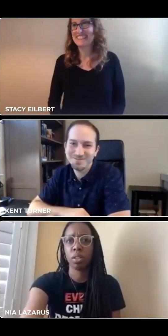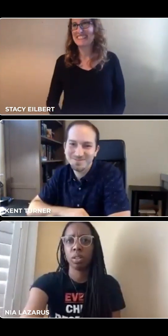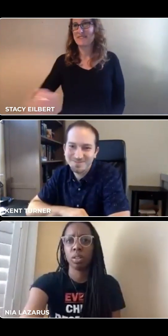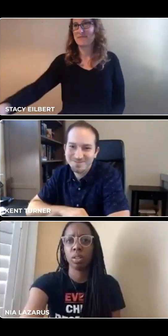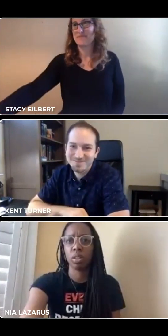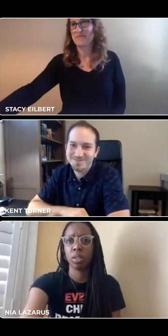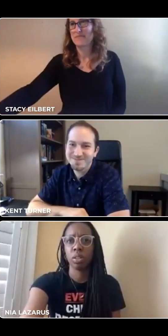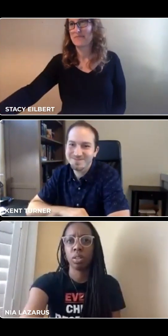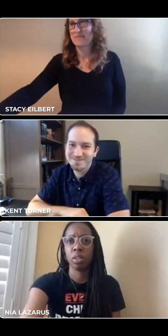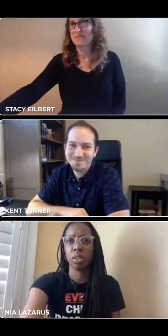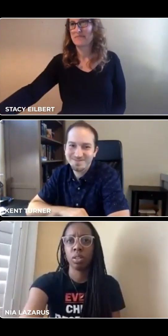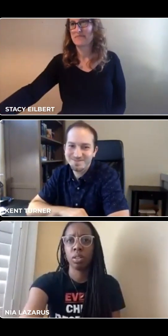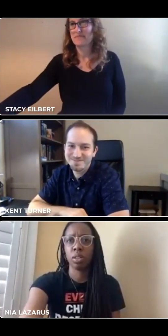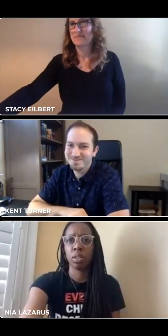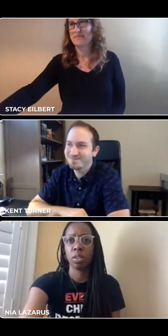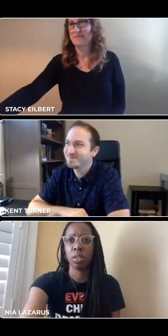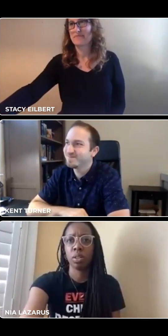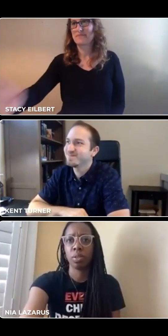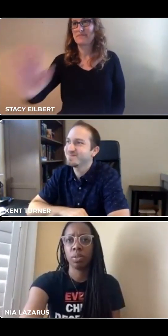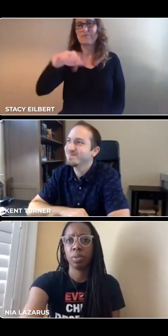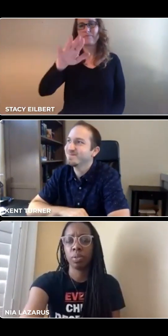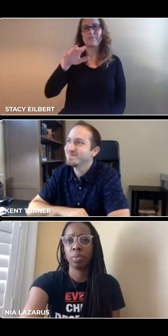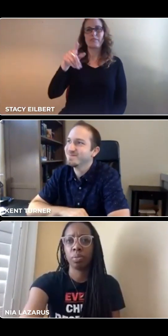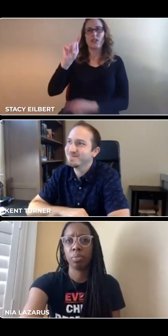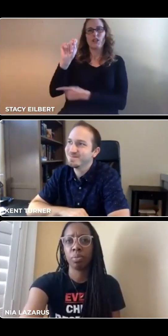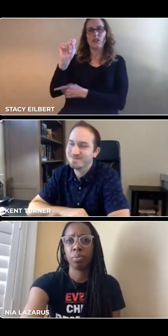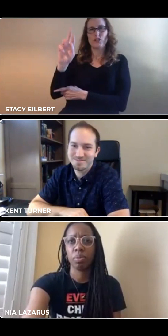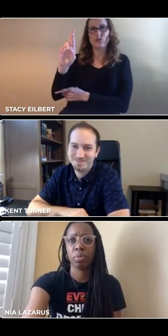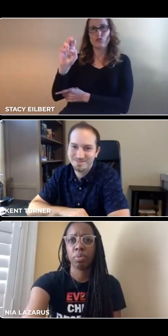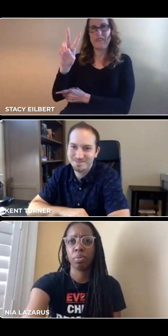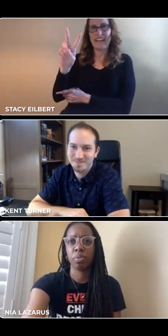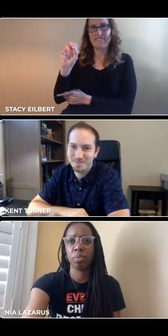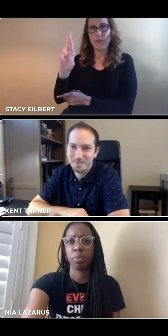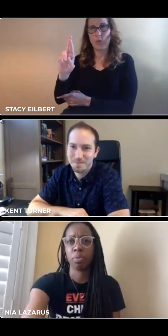in their ideas in the comment box. I need my camera to take a picture of all the comments!